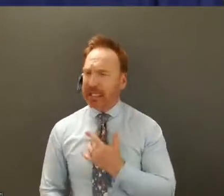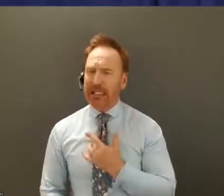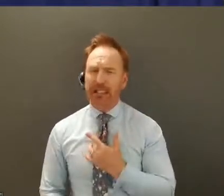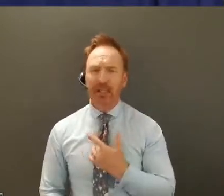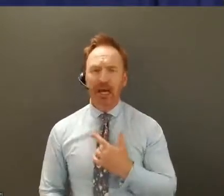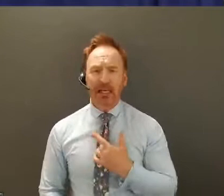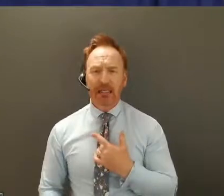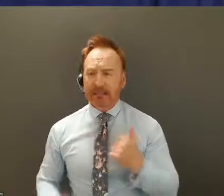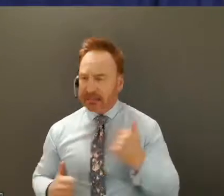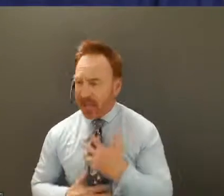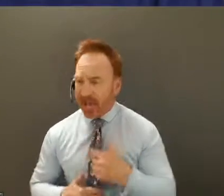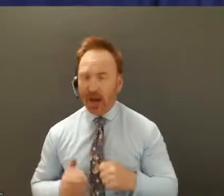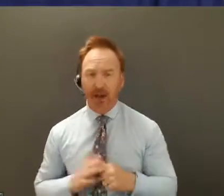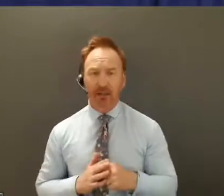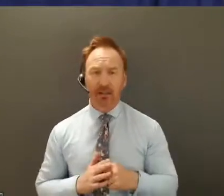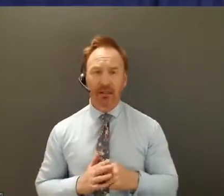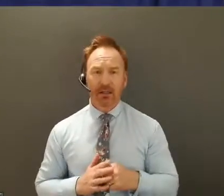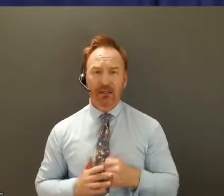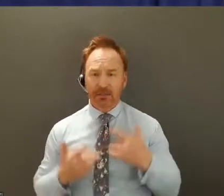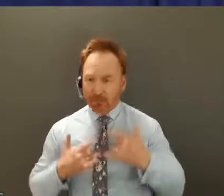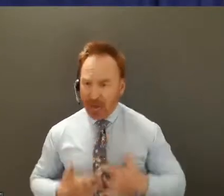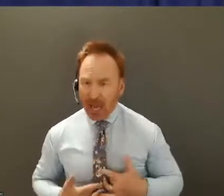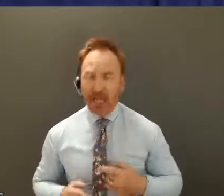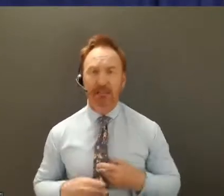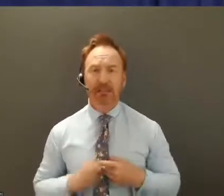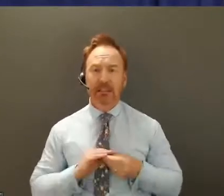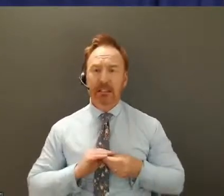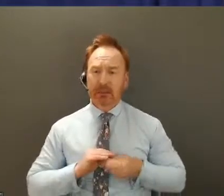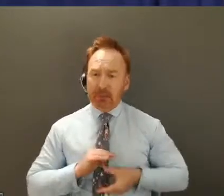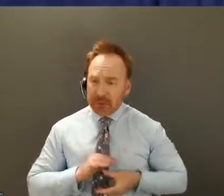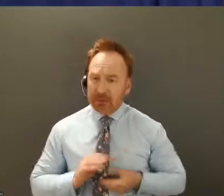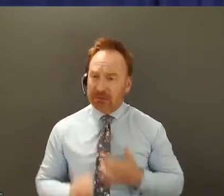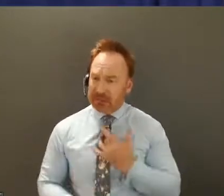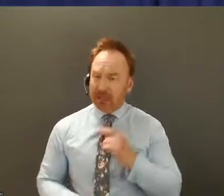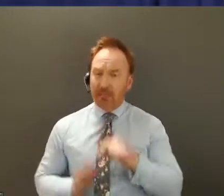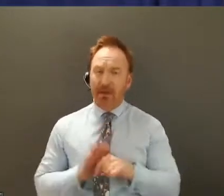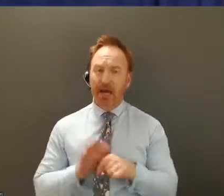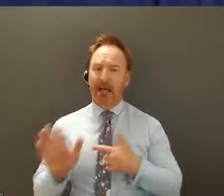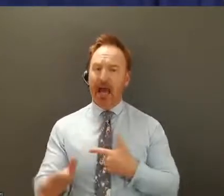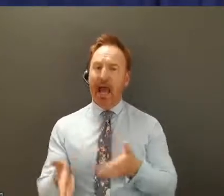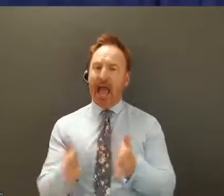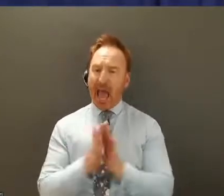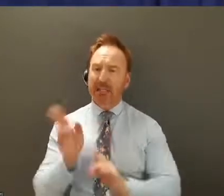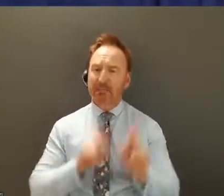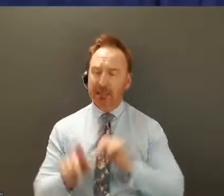safety which is the only event that's the only event that